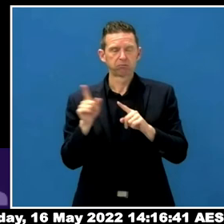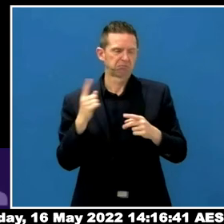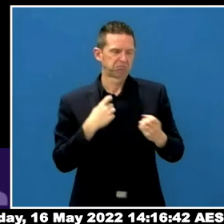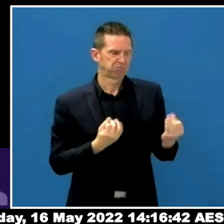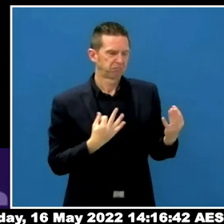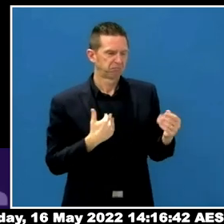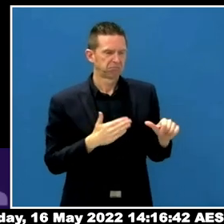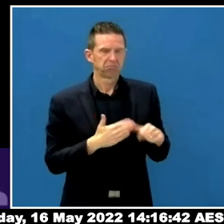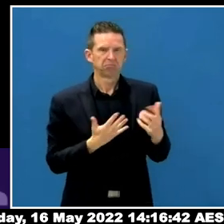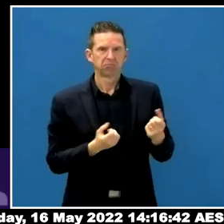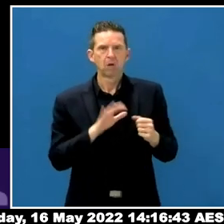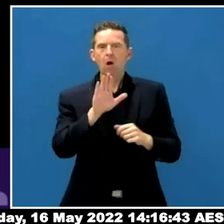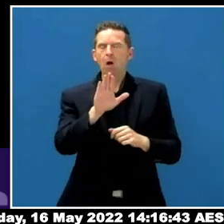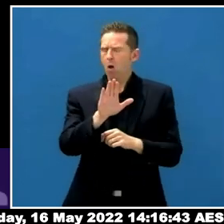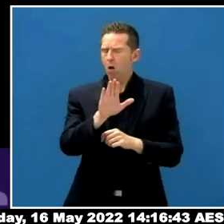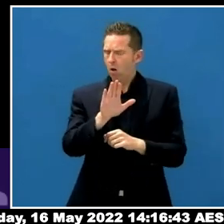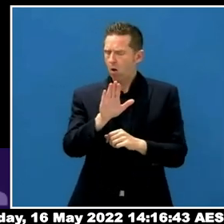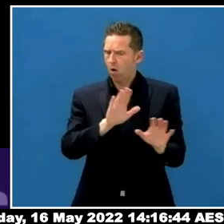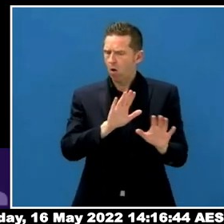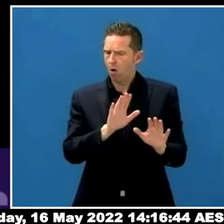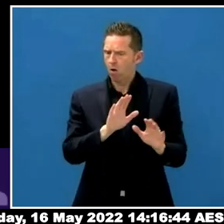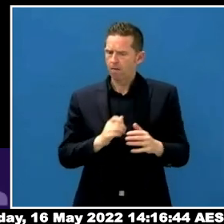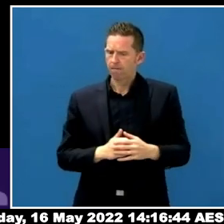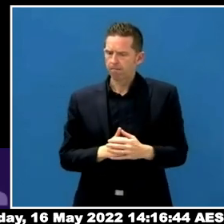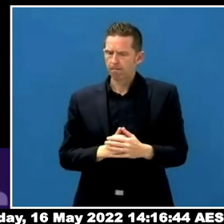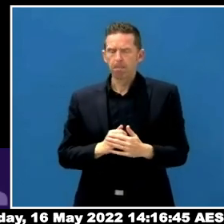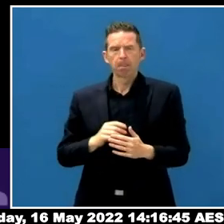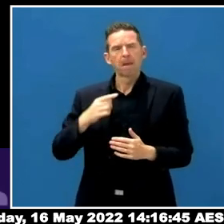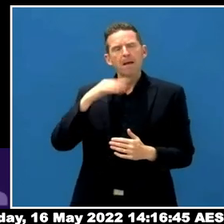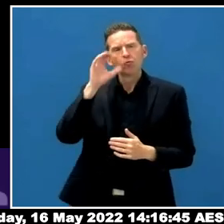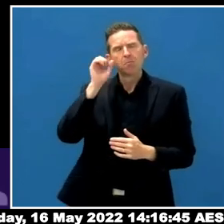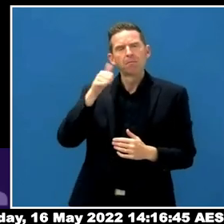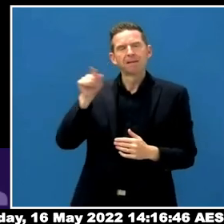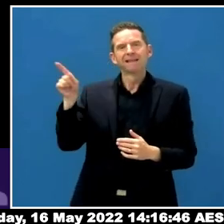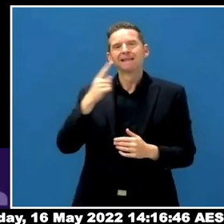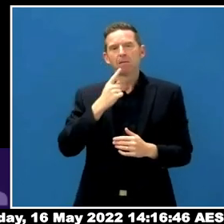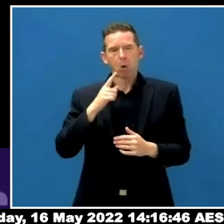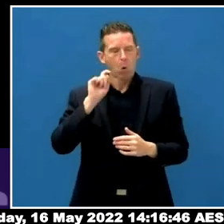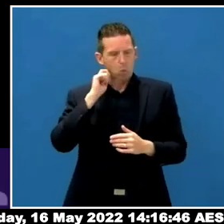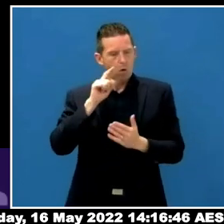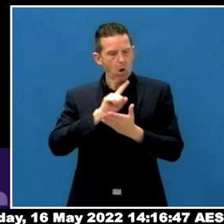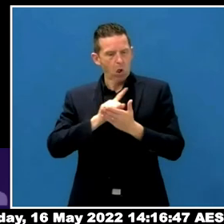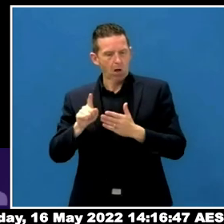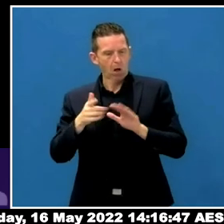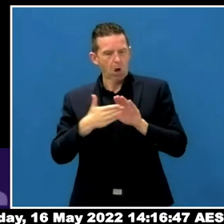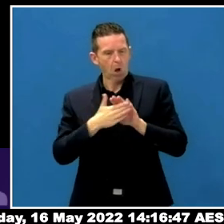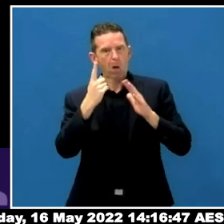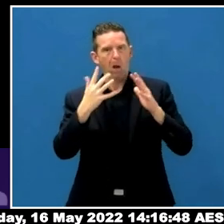He did say that he would get in contact with me within a week. Did he email you or call you or text you?